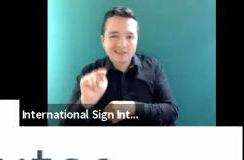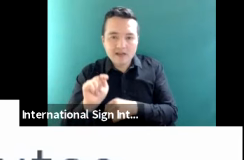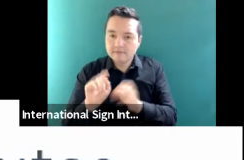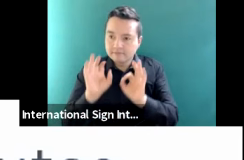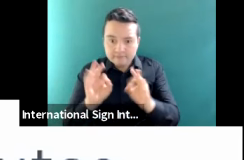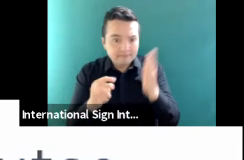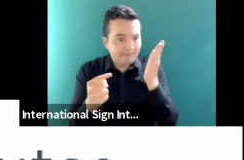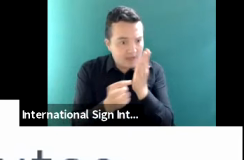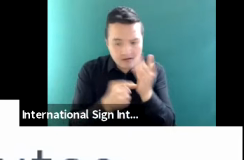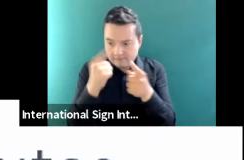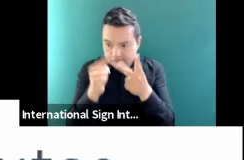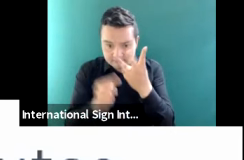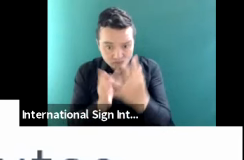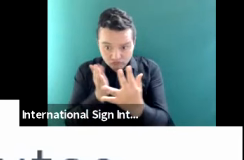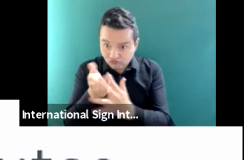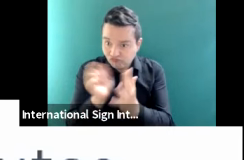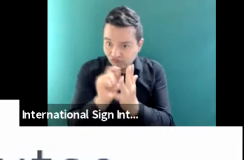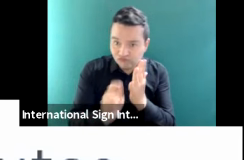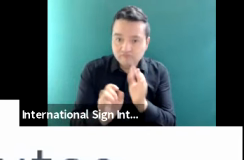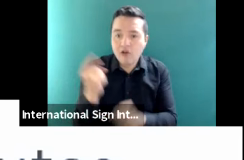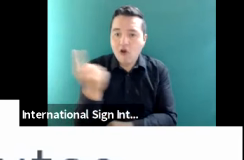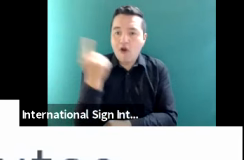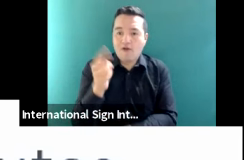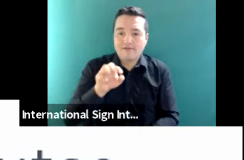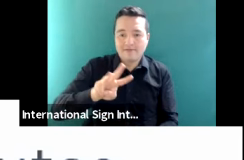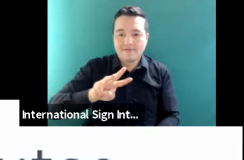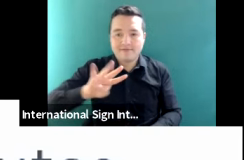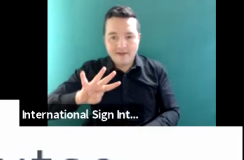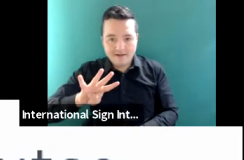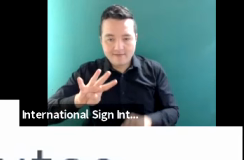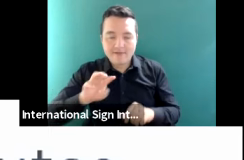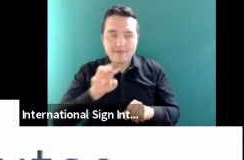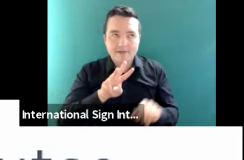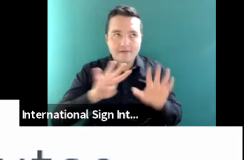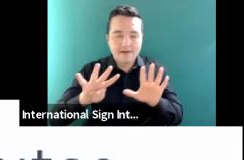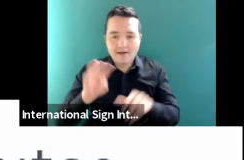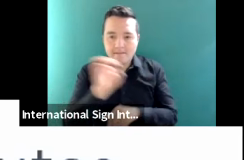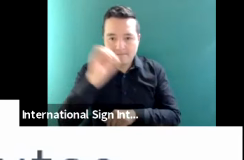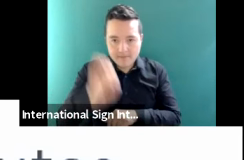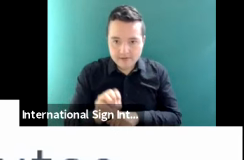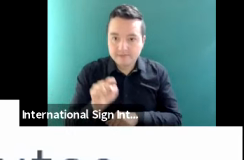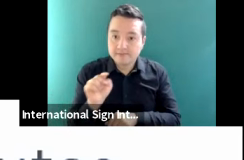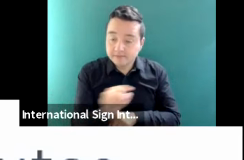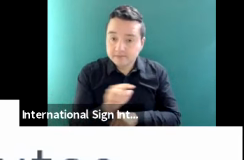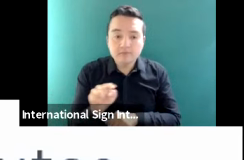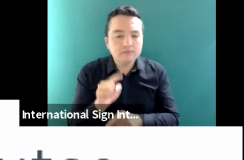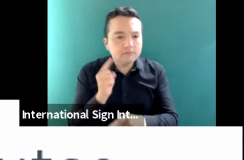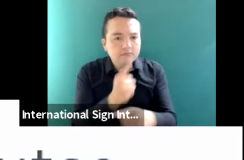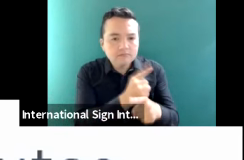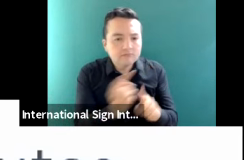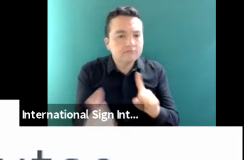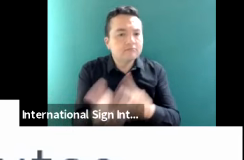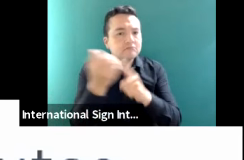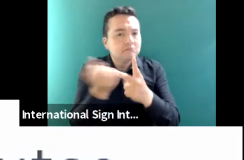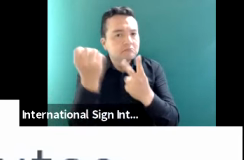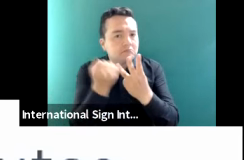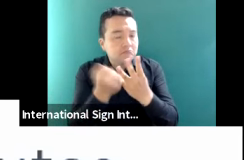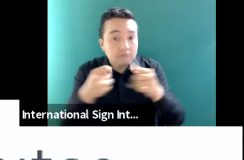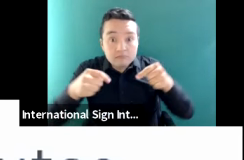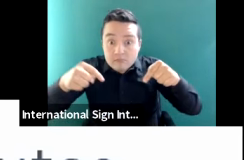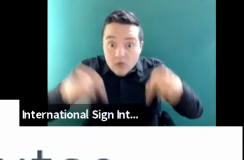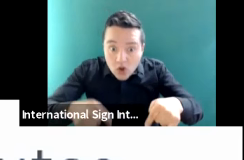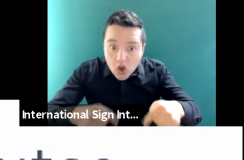There's nobody in government that has the means to understand how to implement digital accessibility in a focused way.